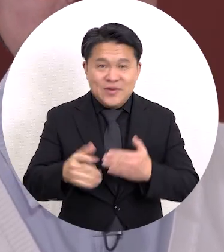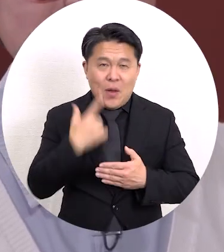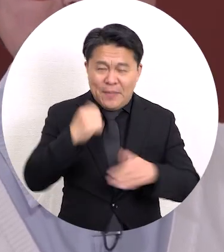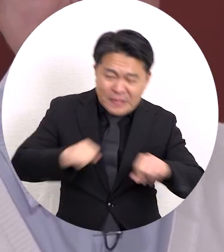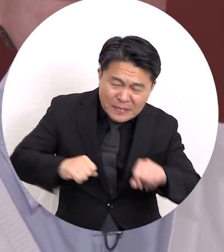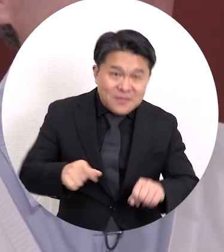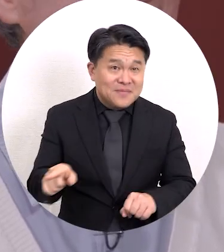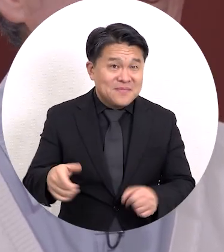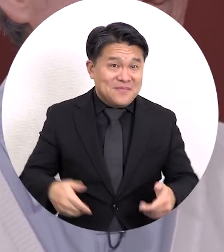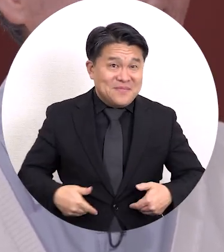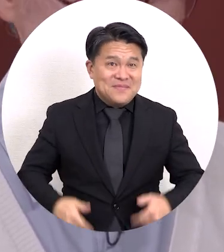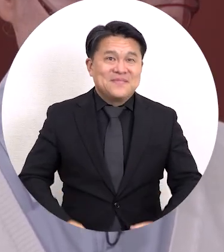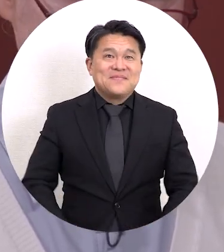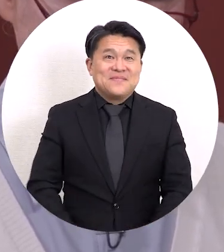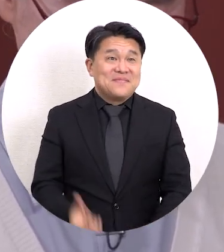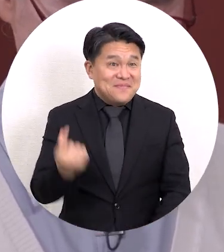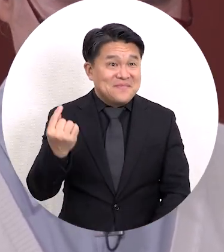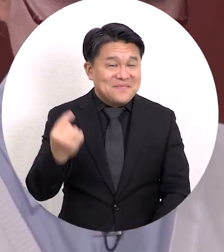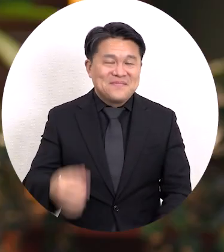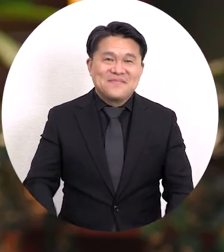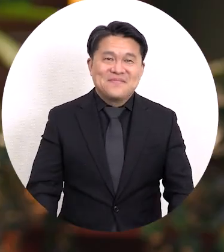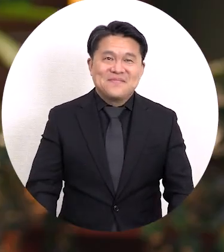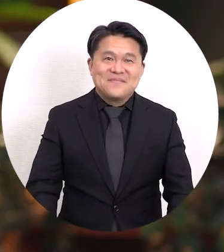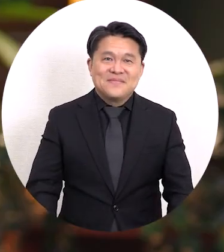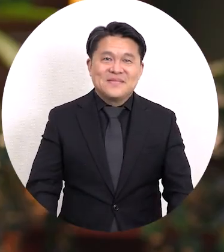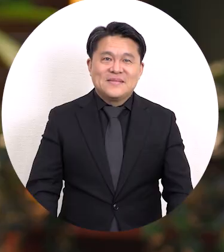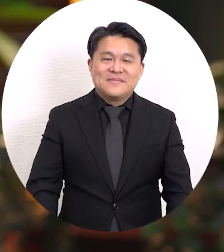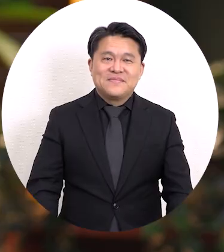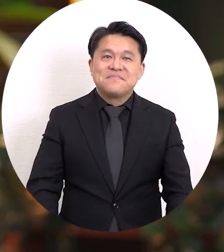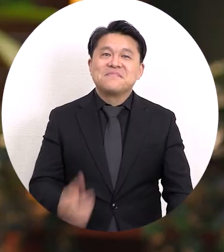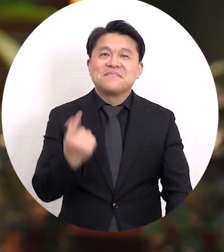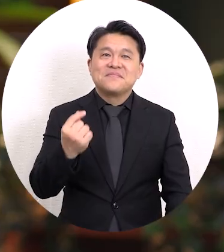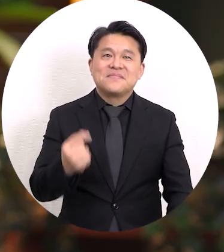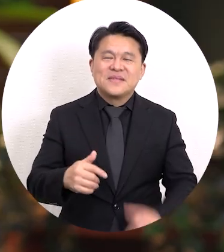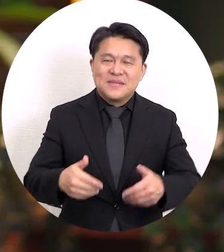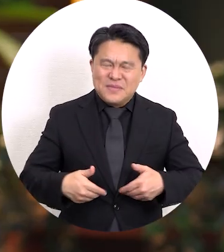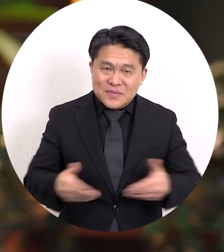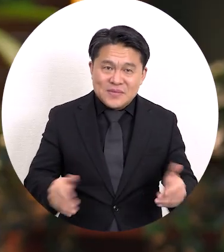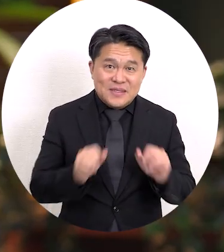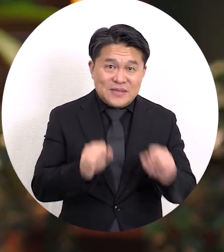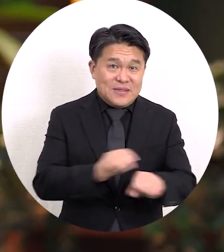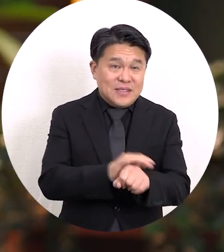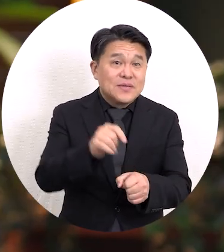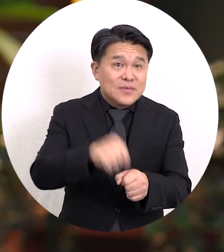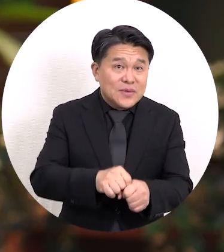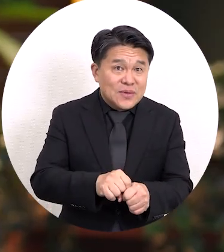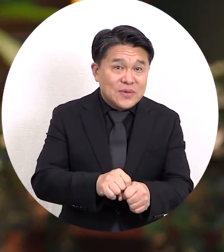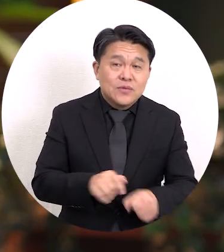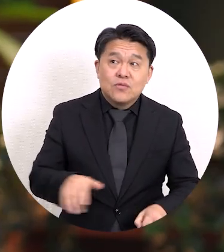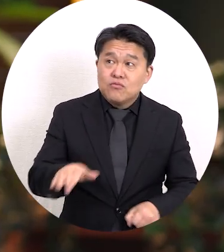in order to focus on other tasks. To survive effectively, what do we need to do? It's quite simple